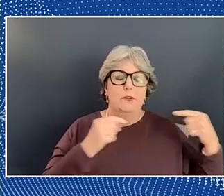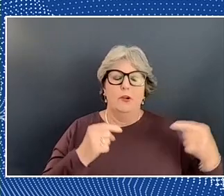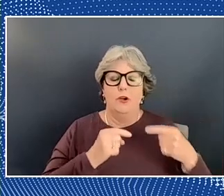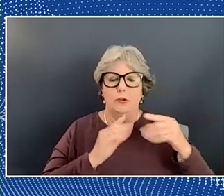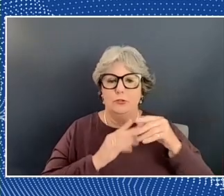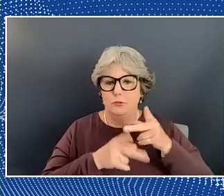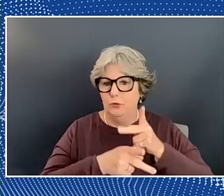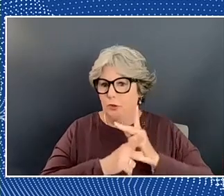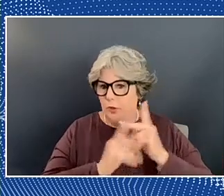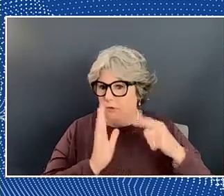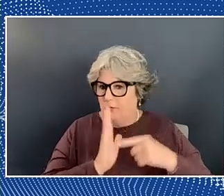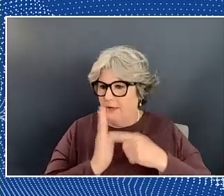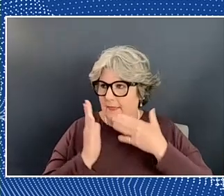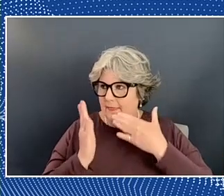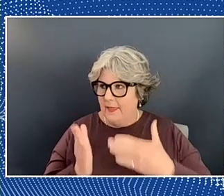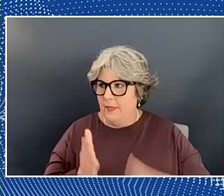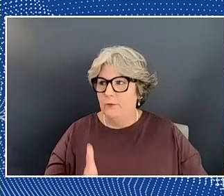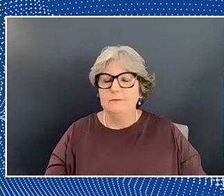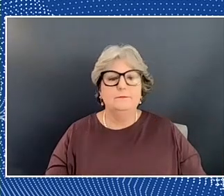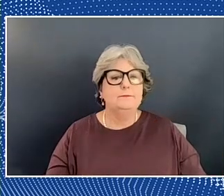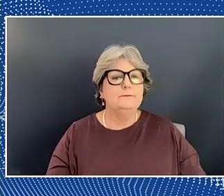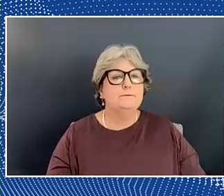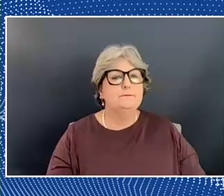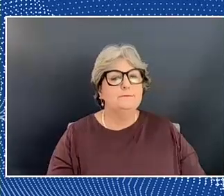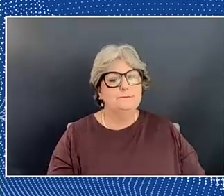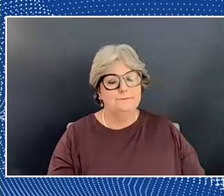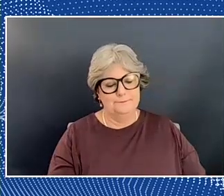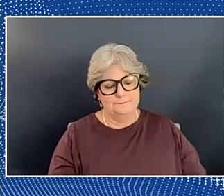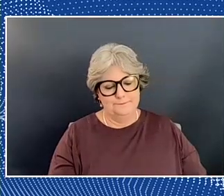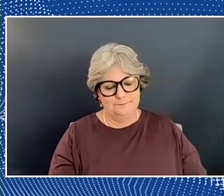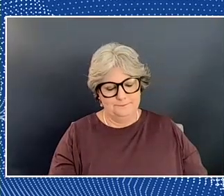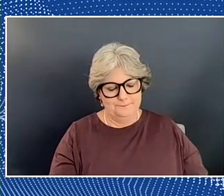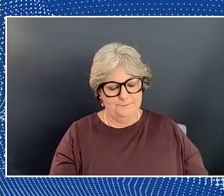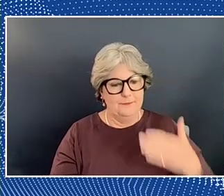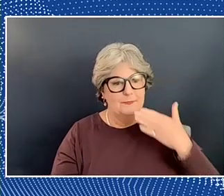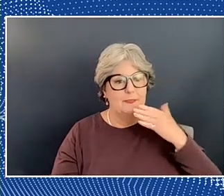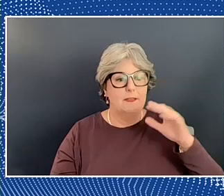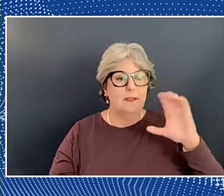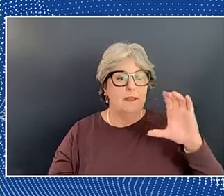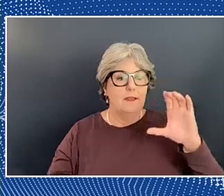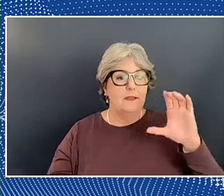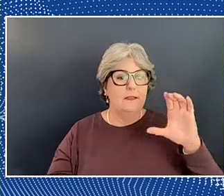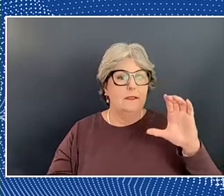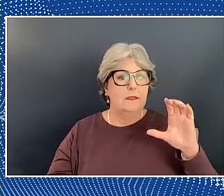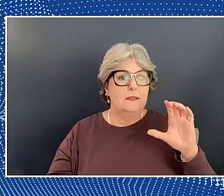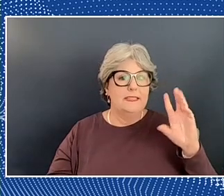Thank you so much. Thank you, Candace. Alright, so we have six speakers left.